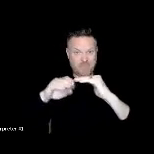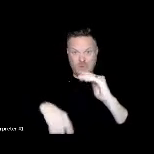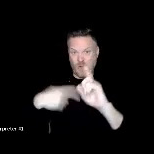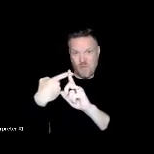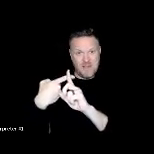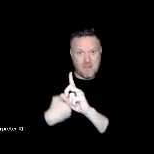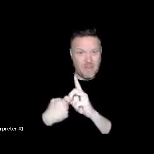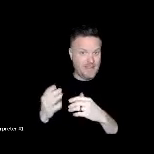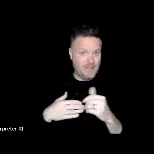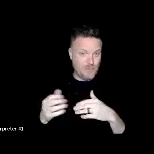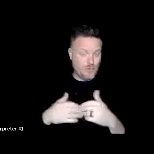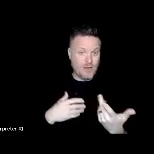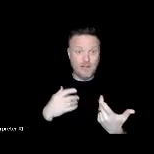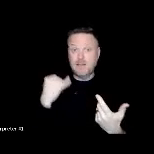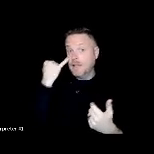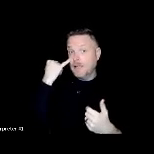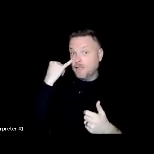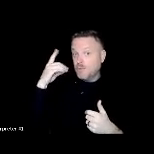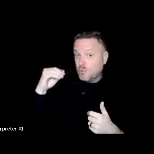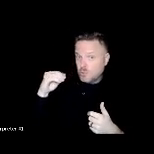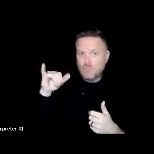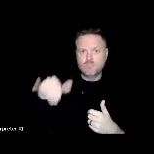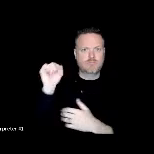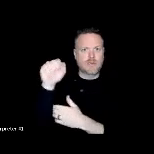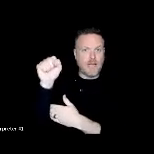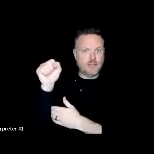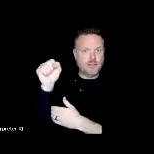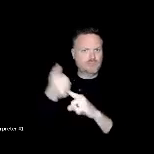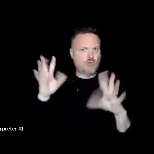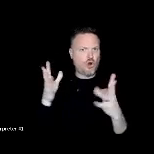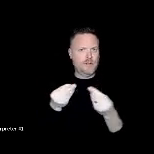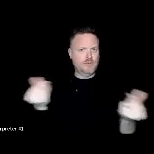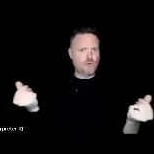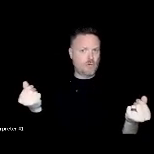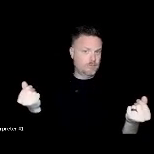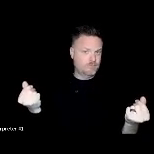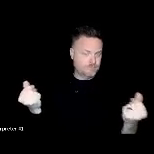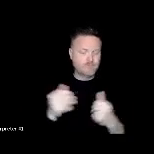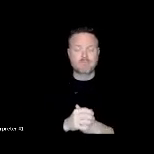and by the time you do, your concussion may have already resolved. So the other thing is that there